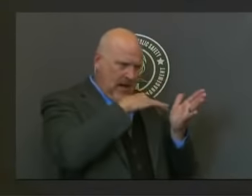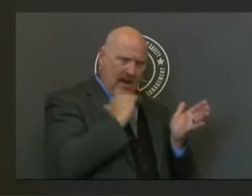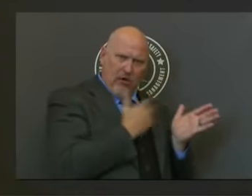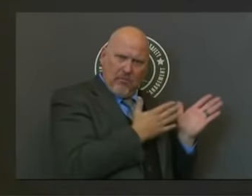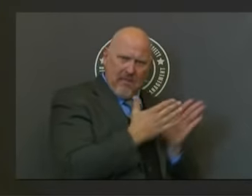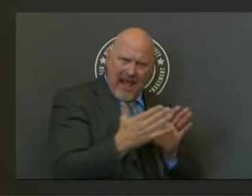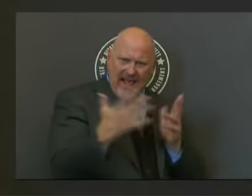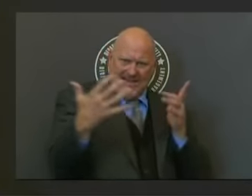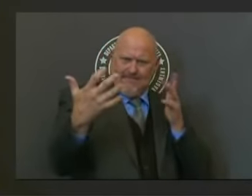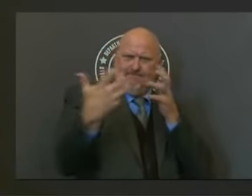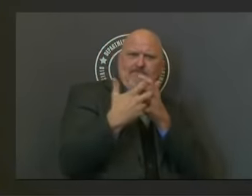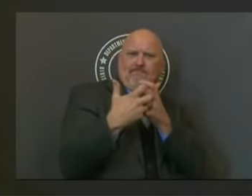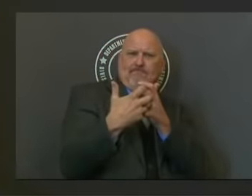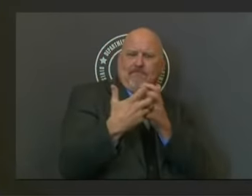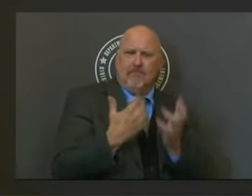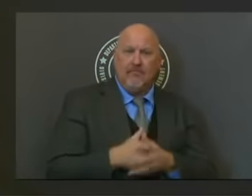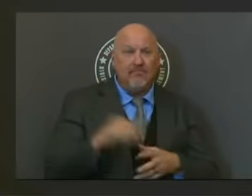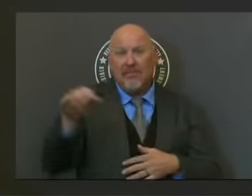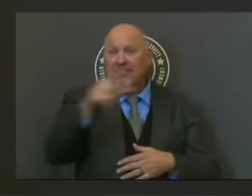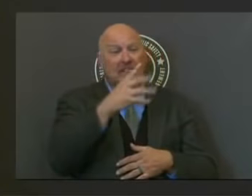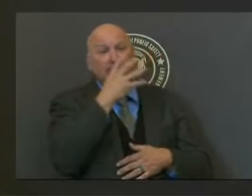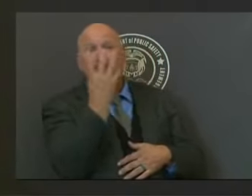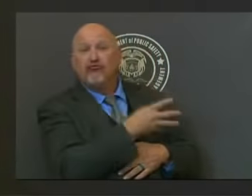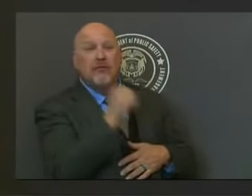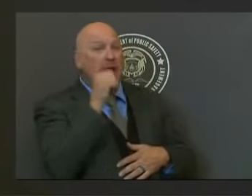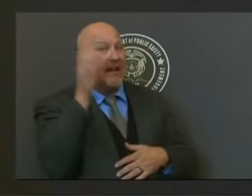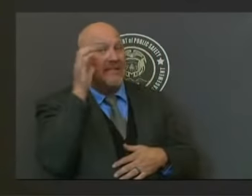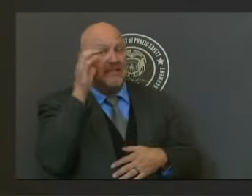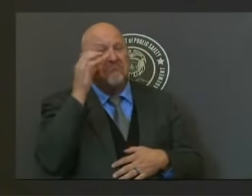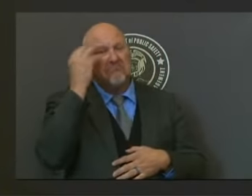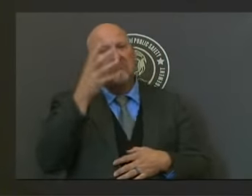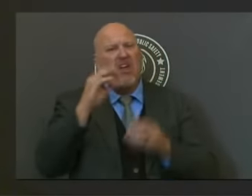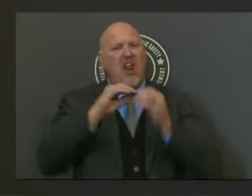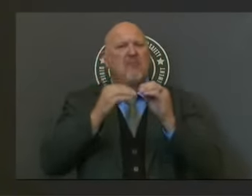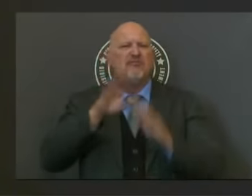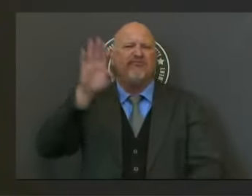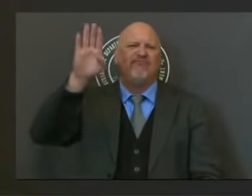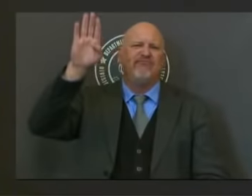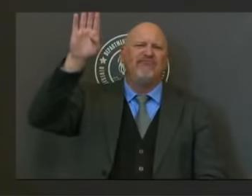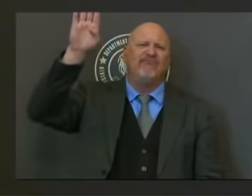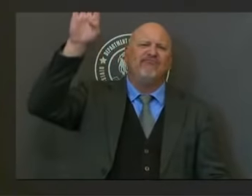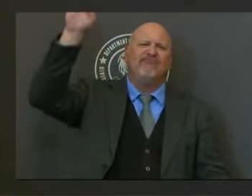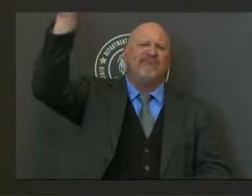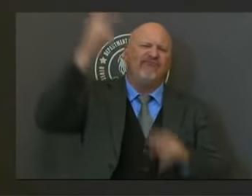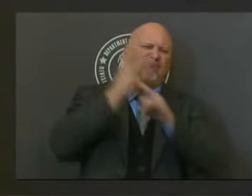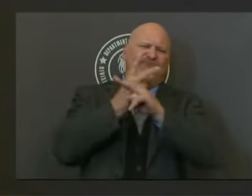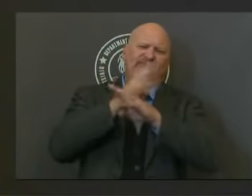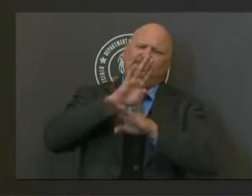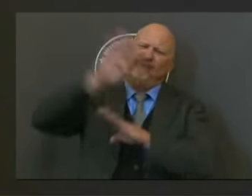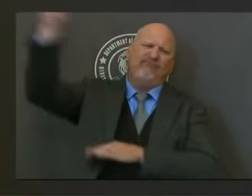the wrong direction so again the urgency I hope we all can sense